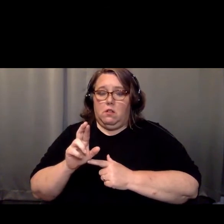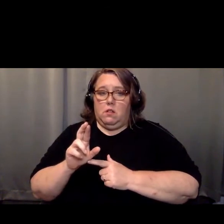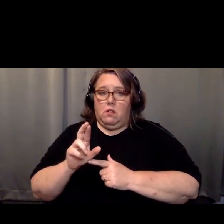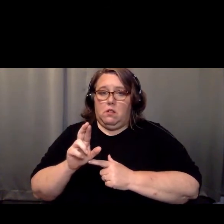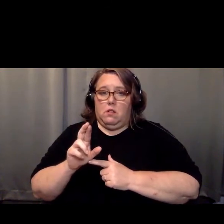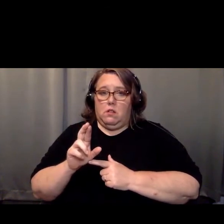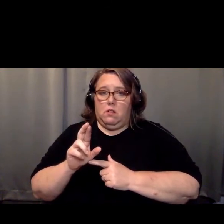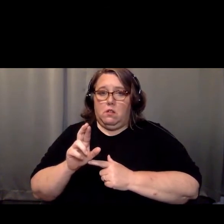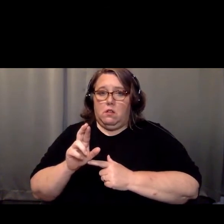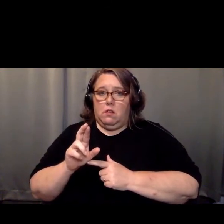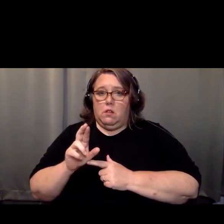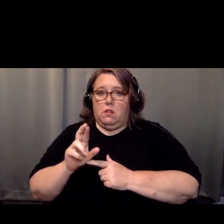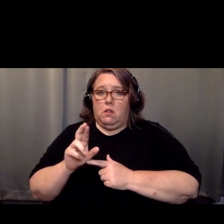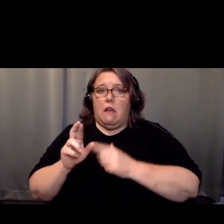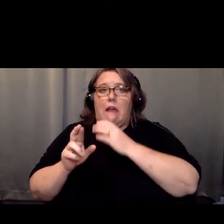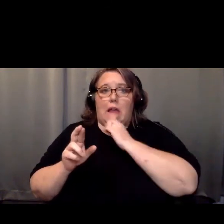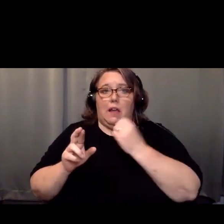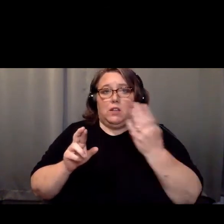anyone that falls under the ages of 14 and 22.